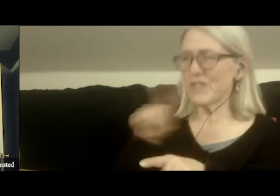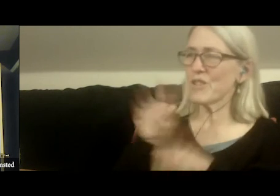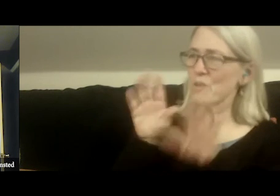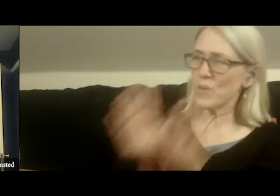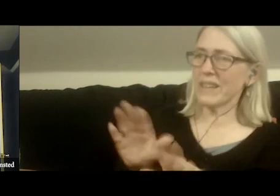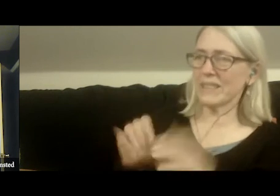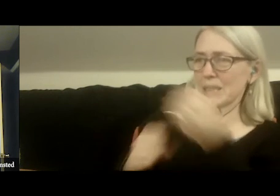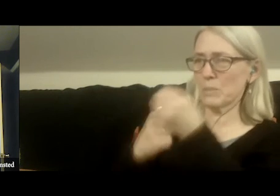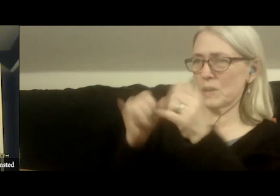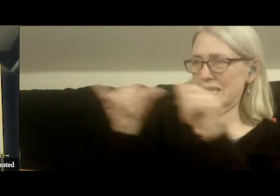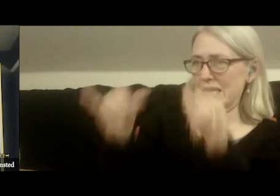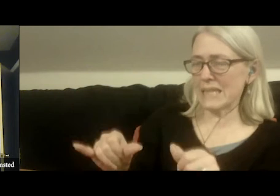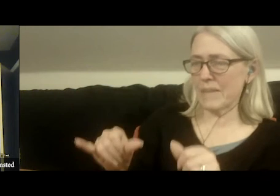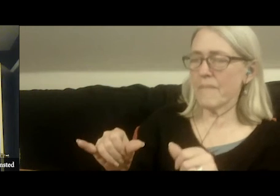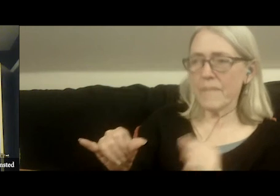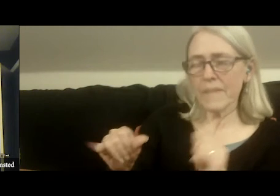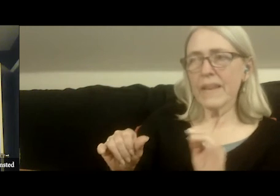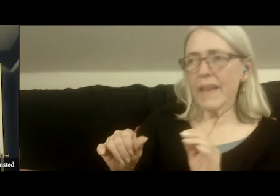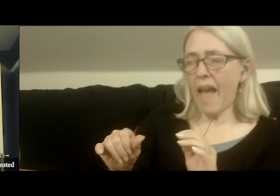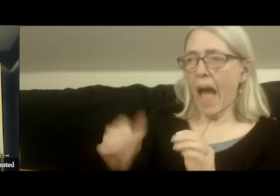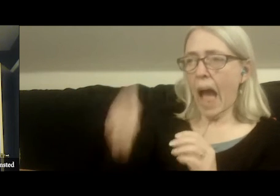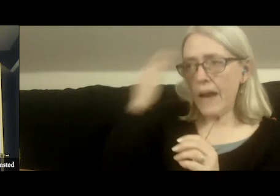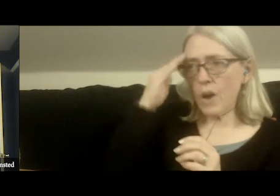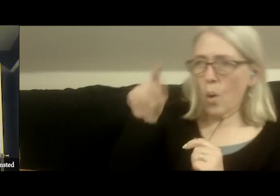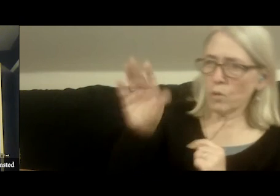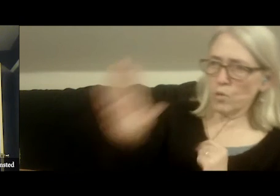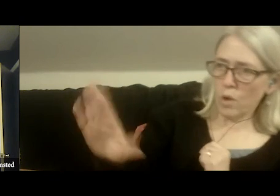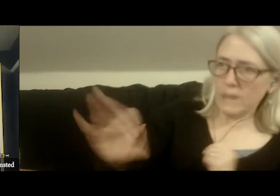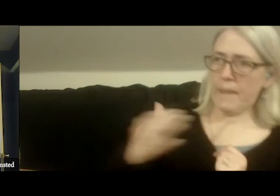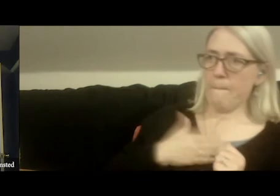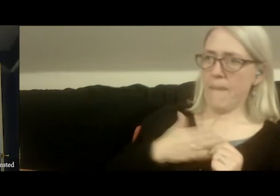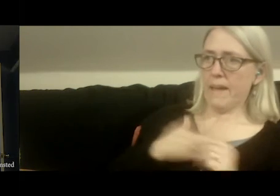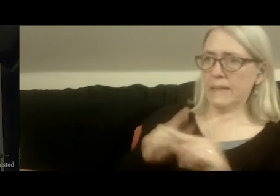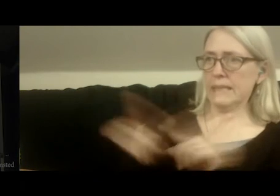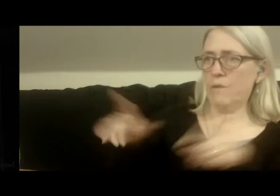I know that we're in two different areas, but our areas are a lot alike.